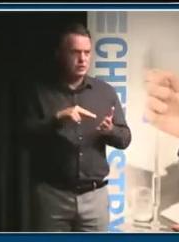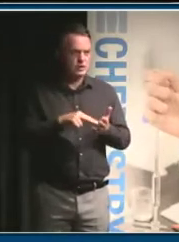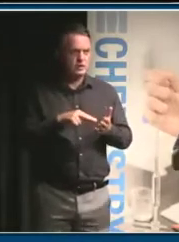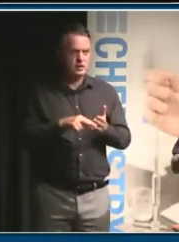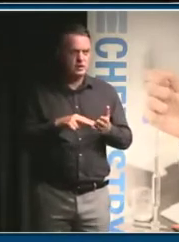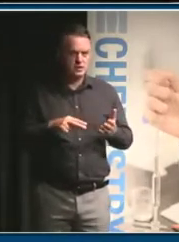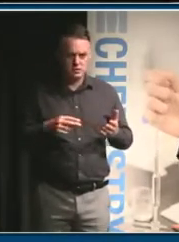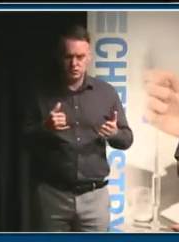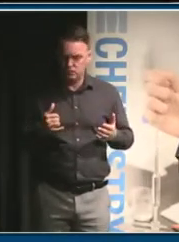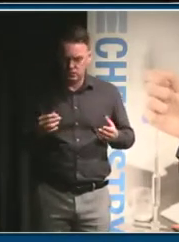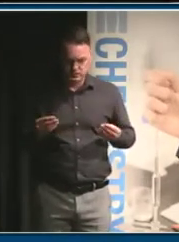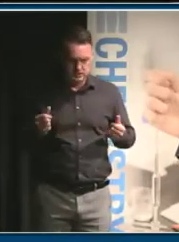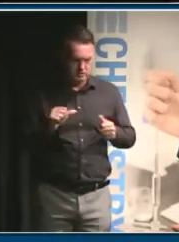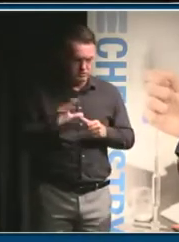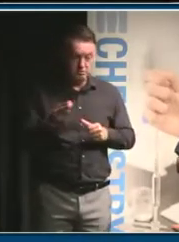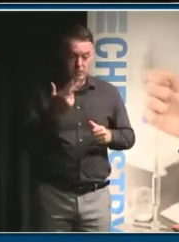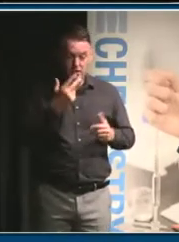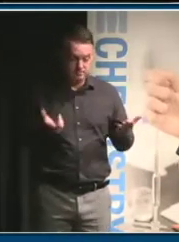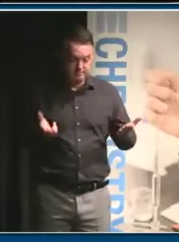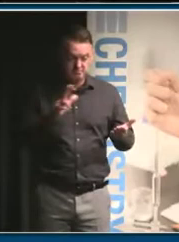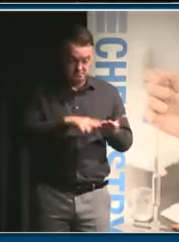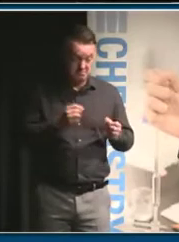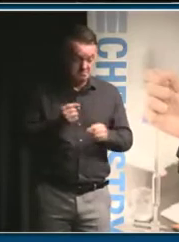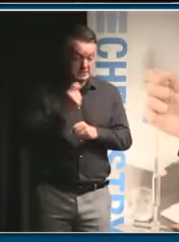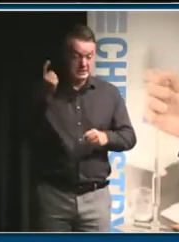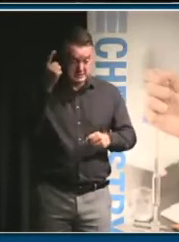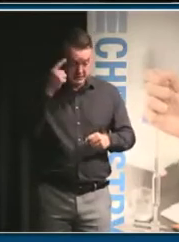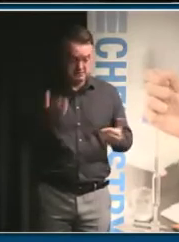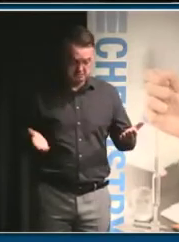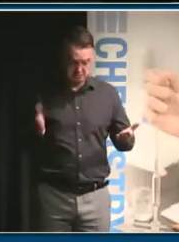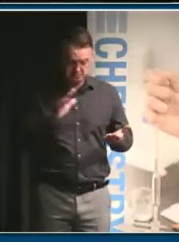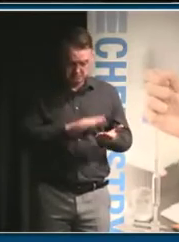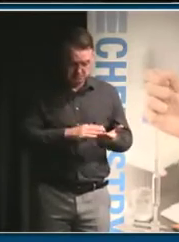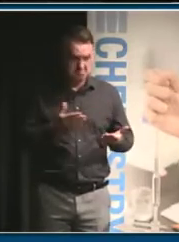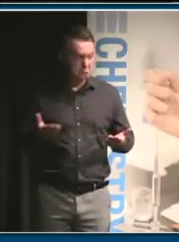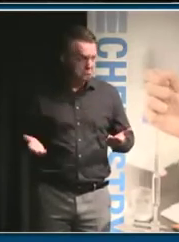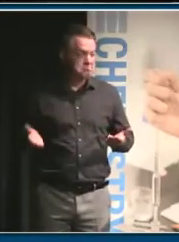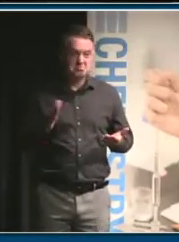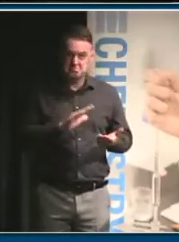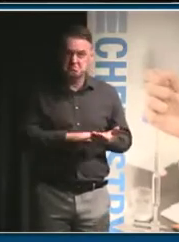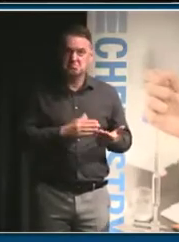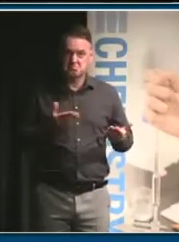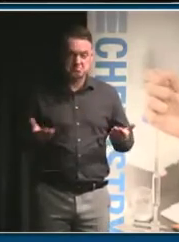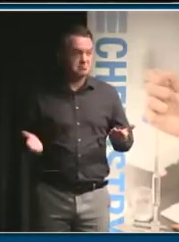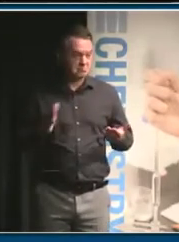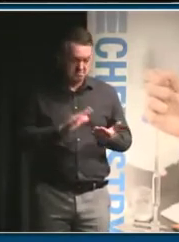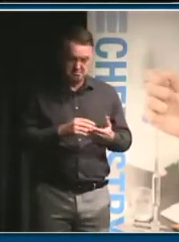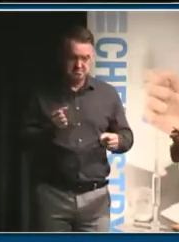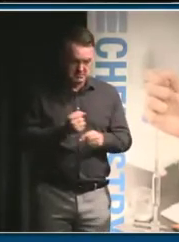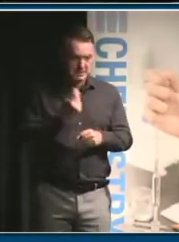you're waiting for something brilliant. You turn the page, yep that makes sense, yep that makes sense, yeah gee where the chemist should probably understand what makes a molecule toxic